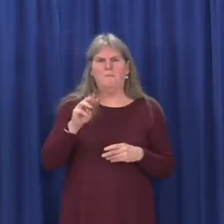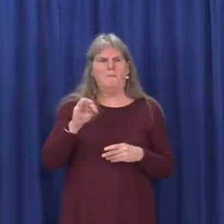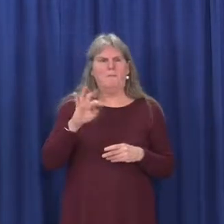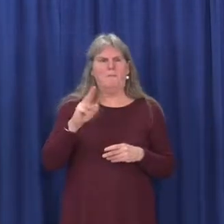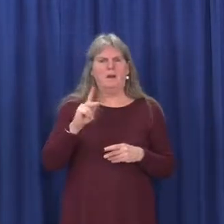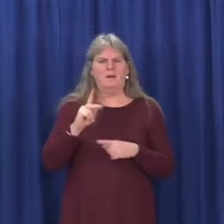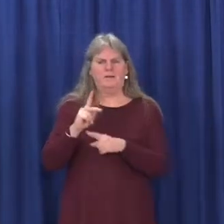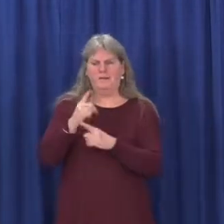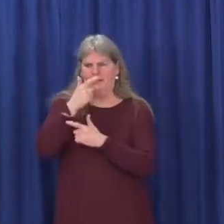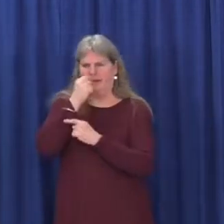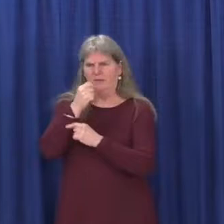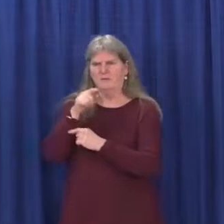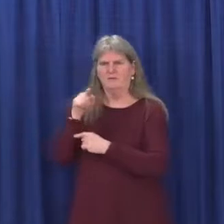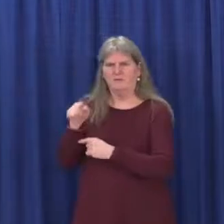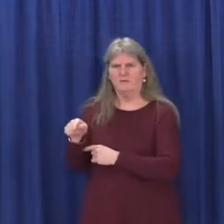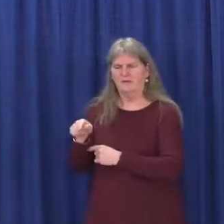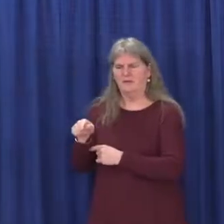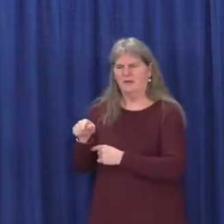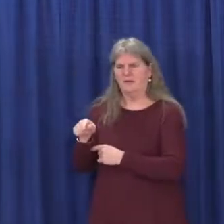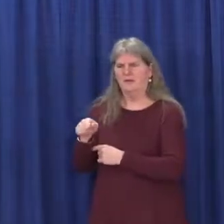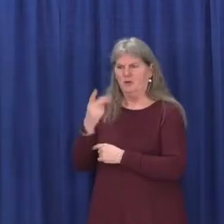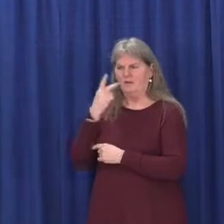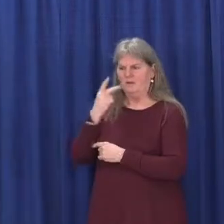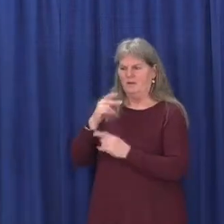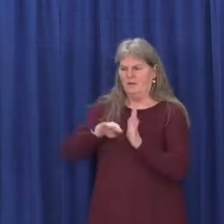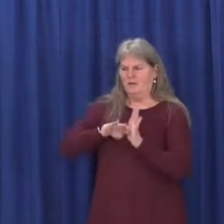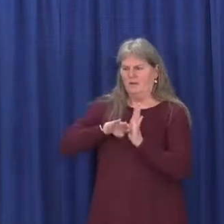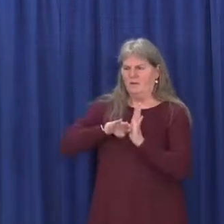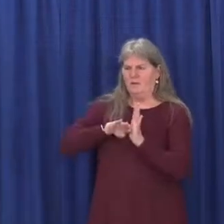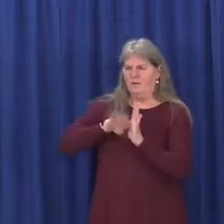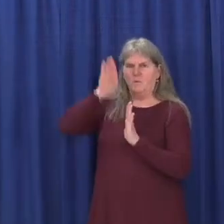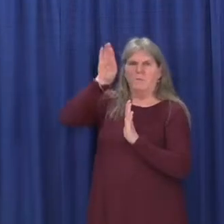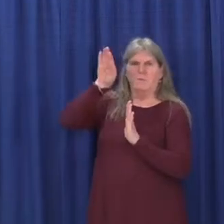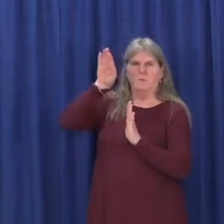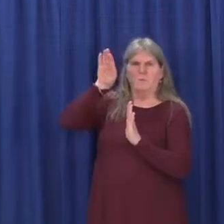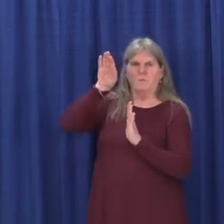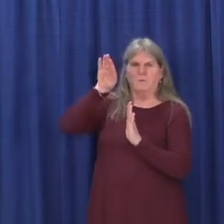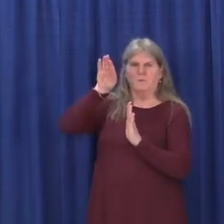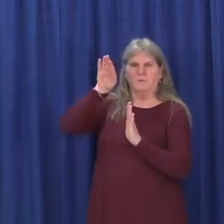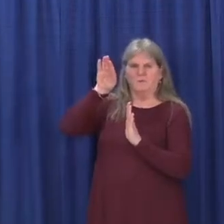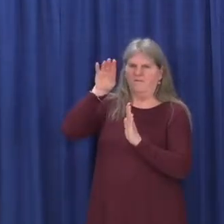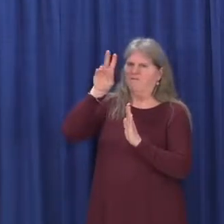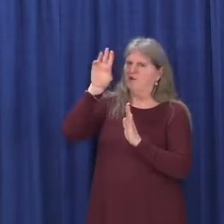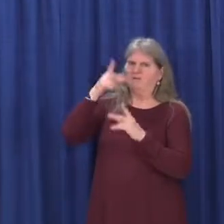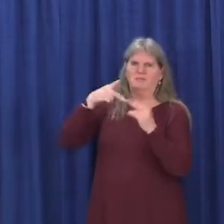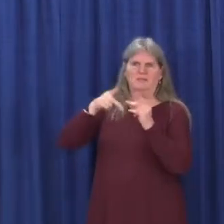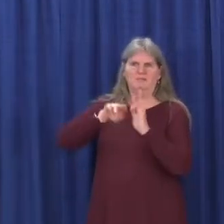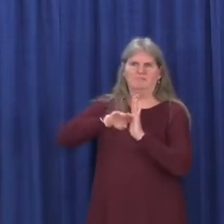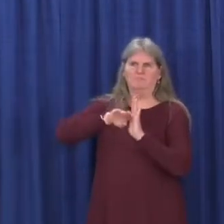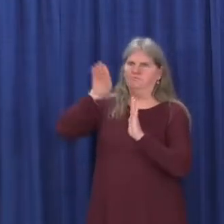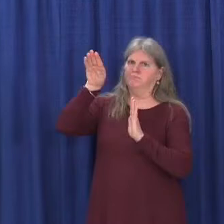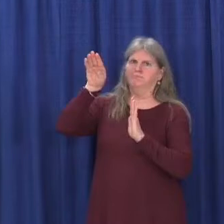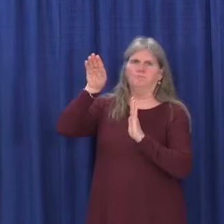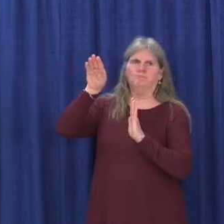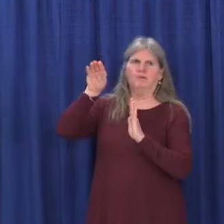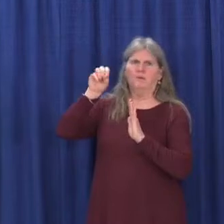to Google "Denmark Epi Curve", and you'll see that it goes up very steeply, was one of the first places to have large, widespread Omicron,